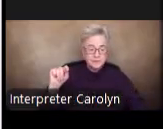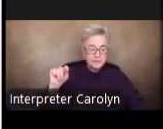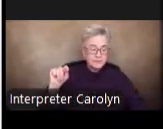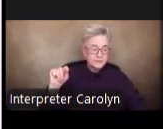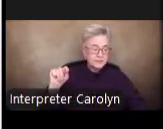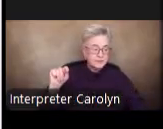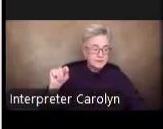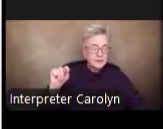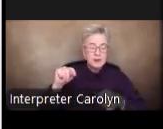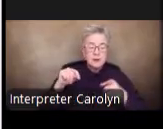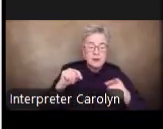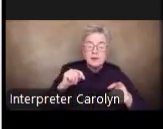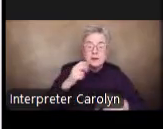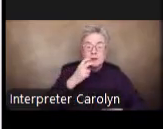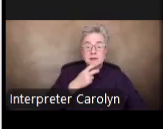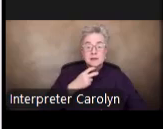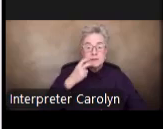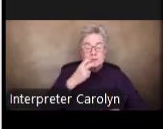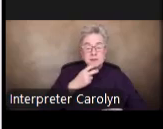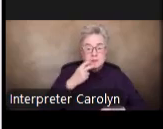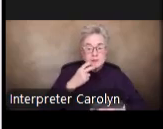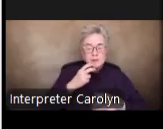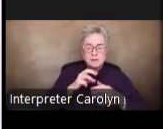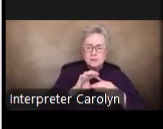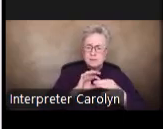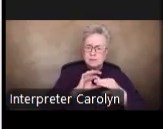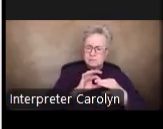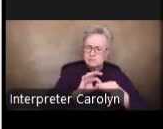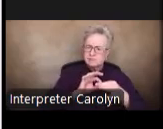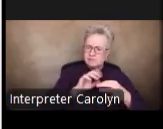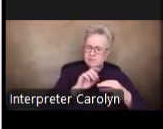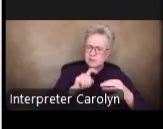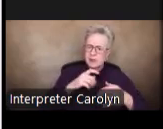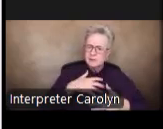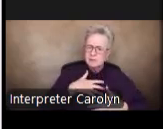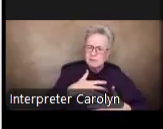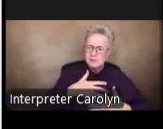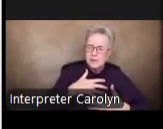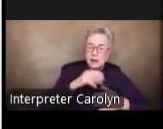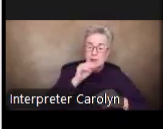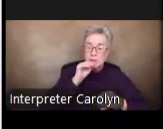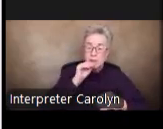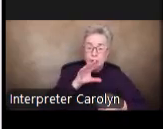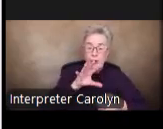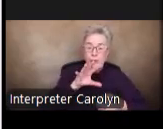Speech requires coordinated breath support, whether you're working on blowing bubbles, sustaining sounds during